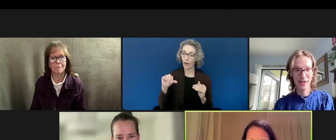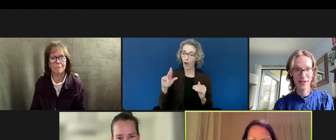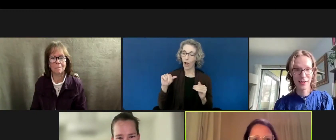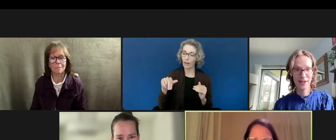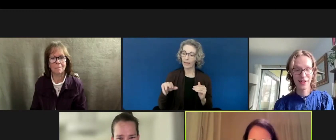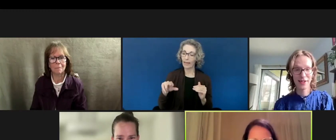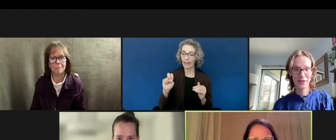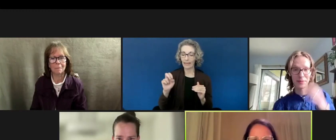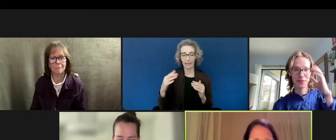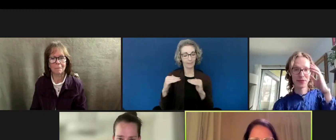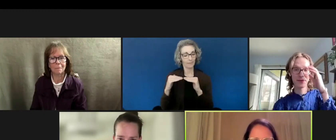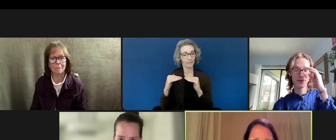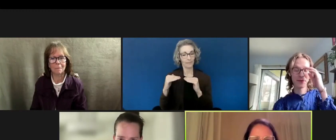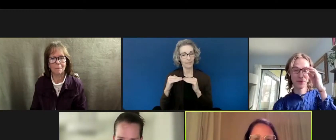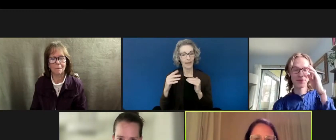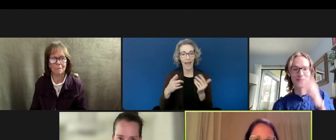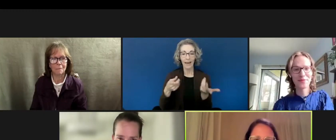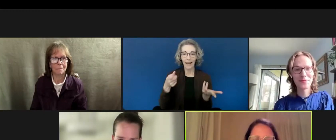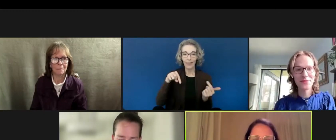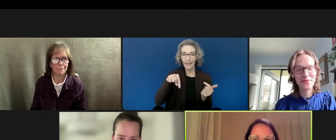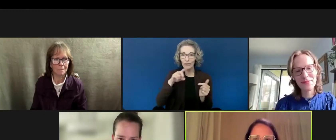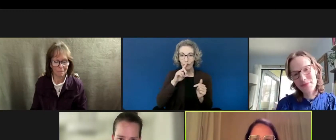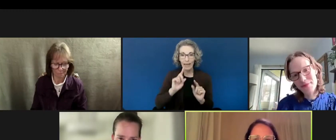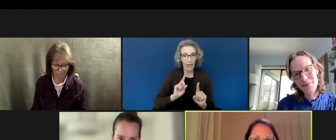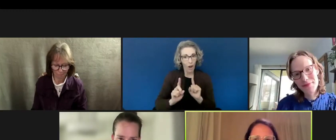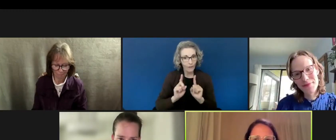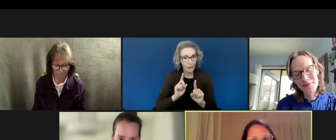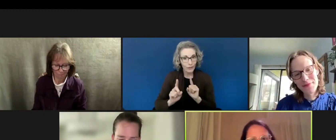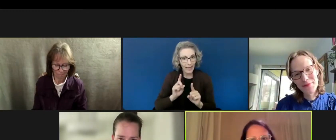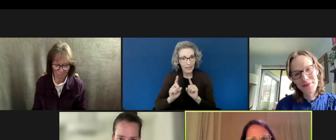a little bit the conversation, and also realizing, wait,